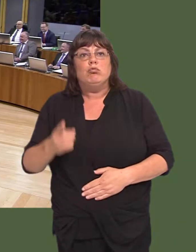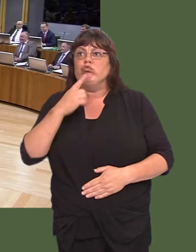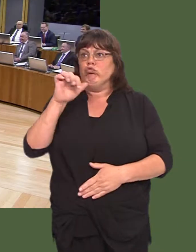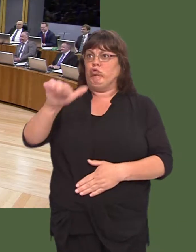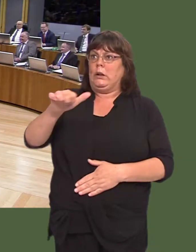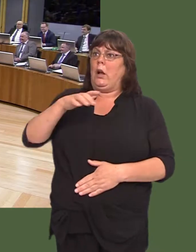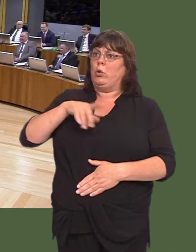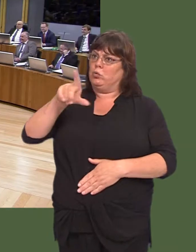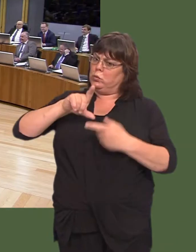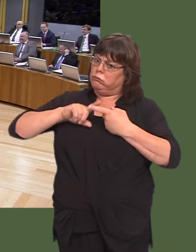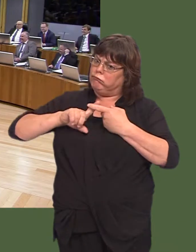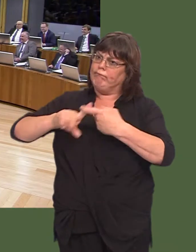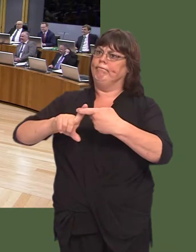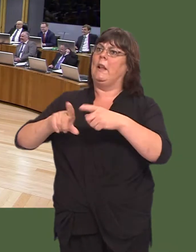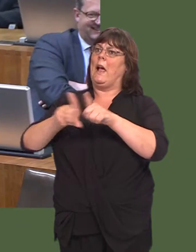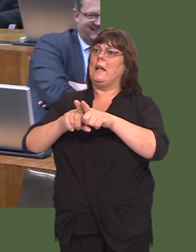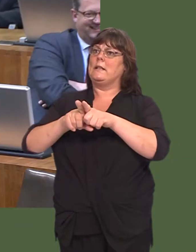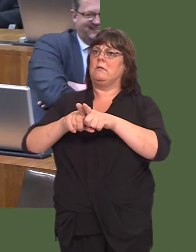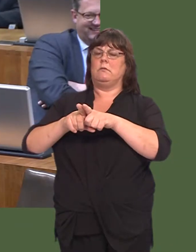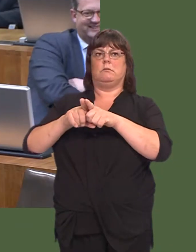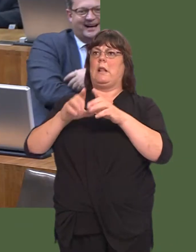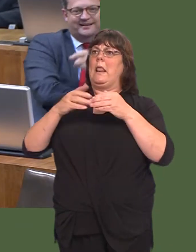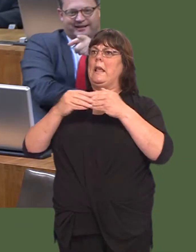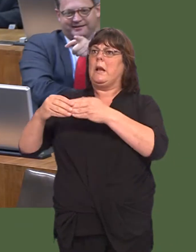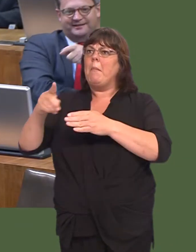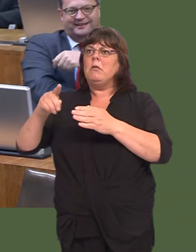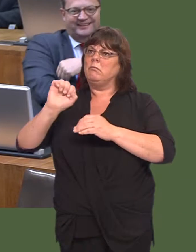Heís right, I want him to stay, but Theresa May doesnít, and thatís chaos for you.